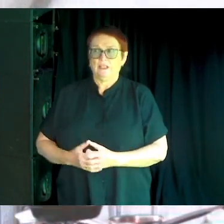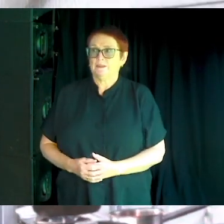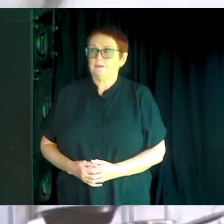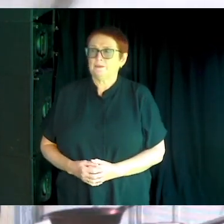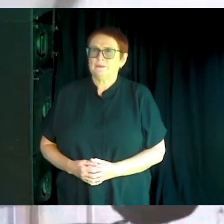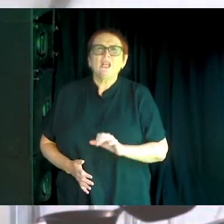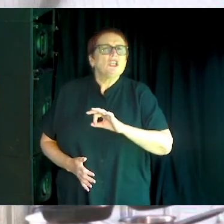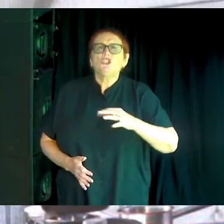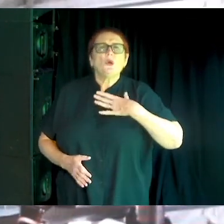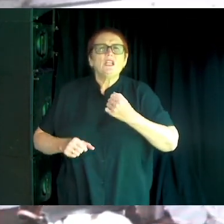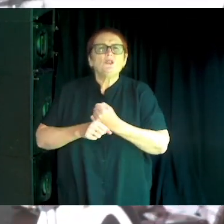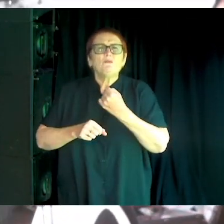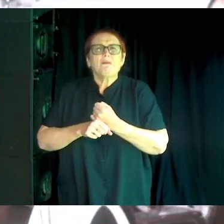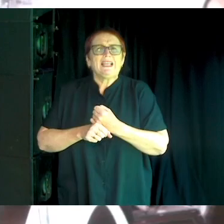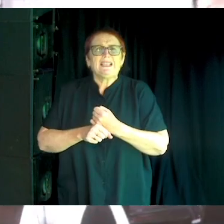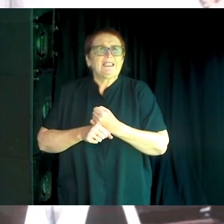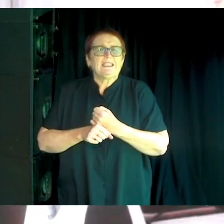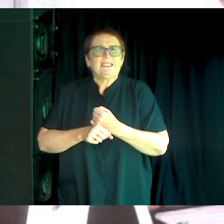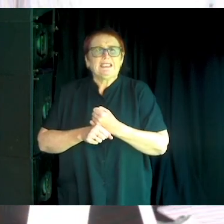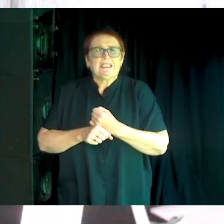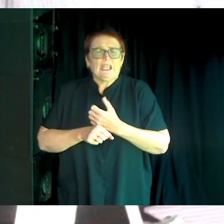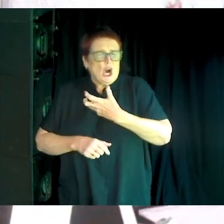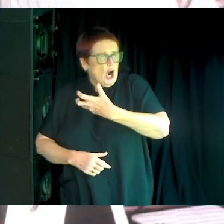need to make it like really really really smoking otherwise when you